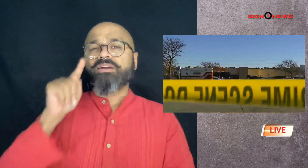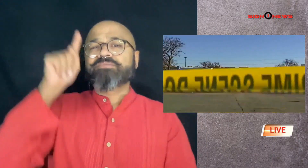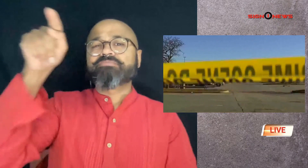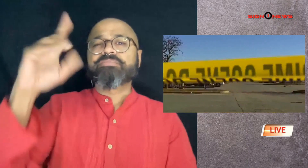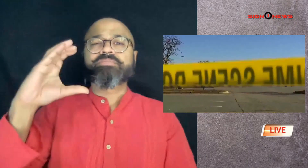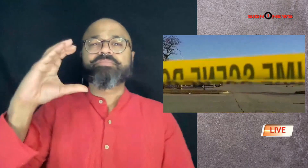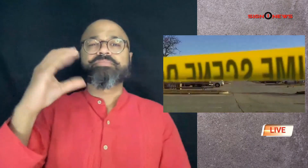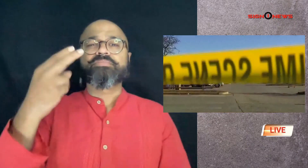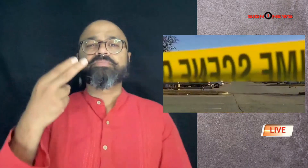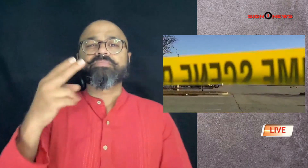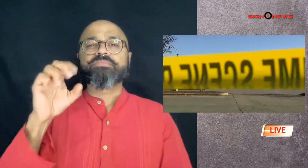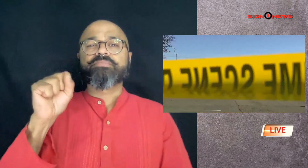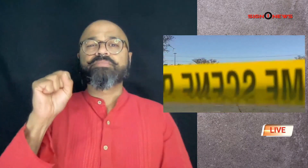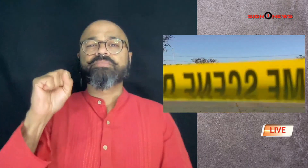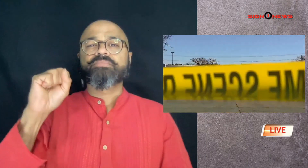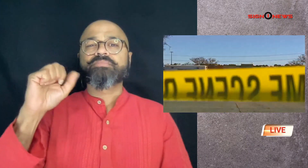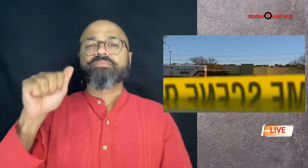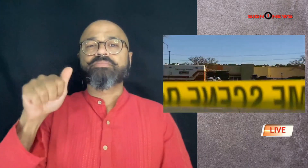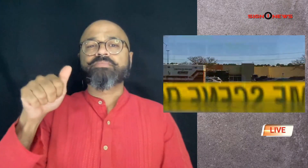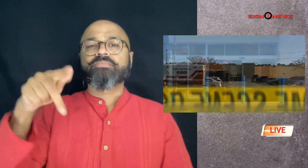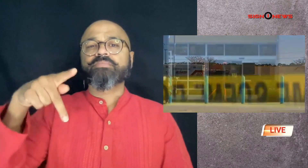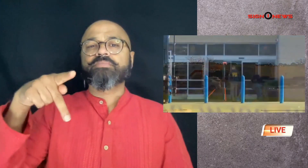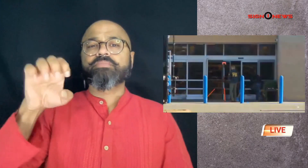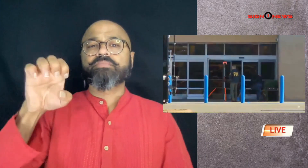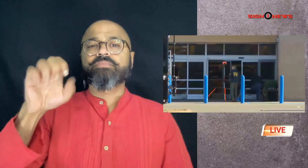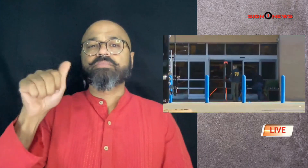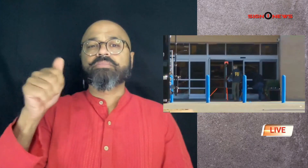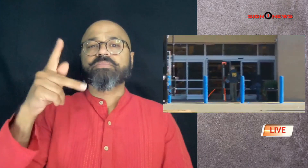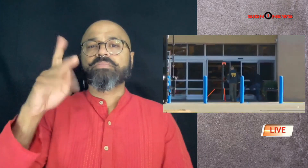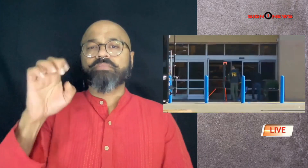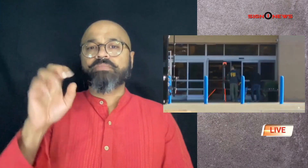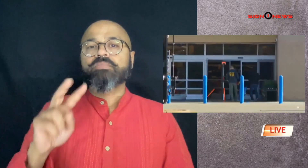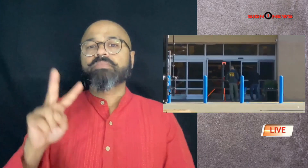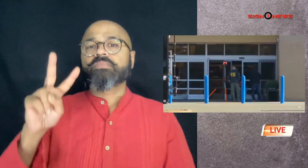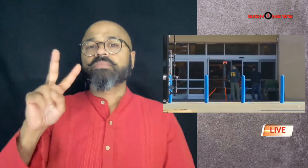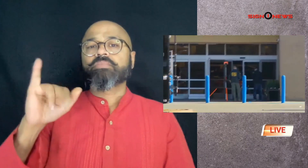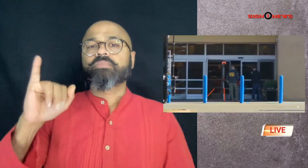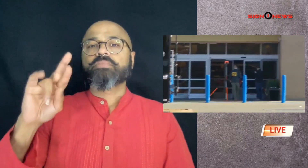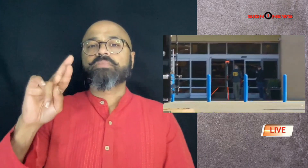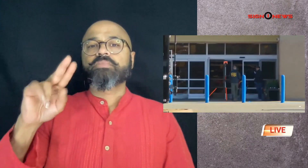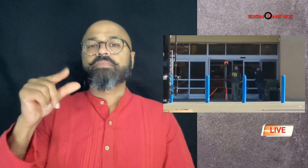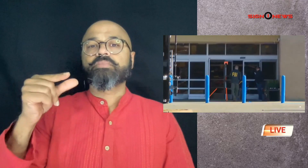opened fire inside a Chesapeake Virginia Walmart Tuesday night